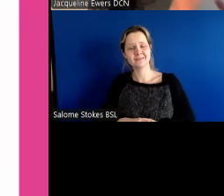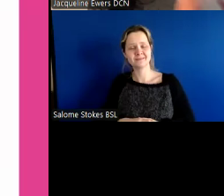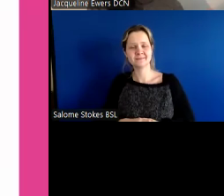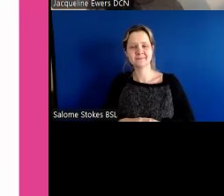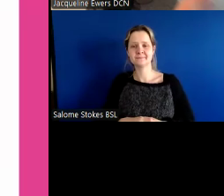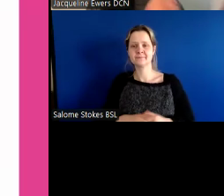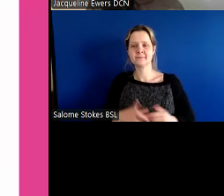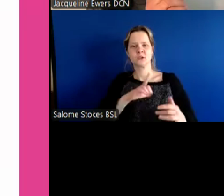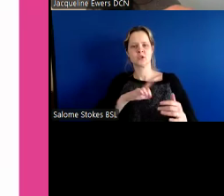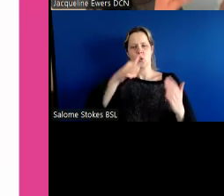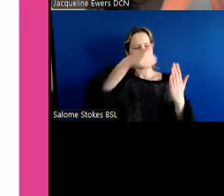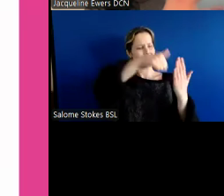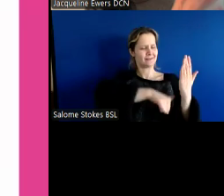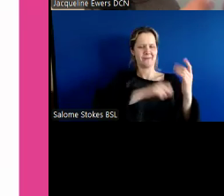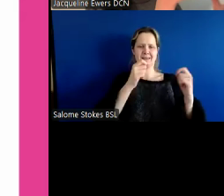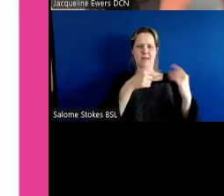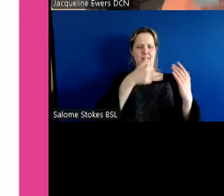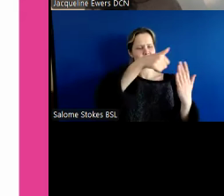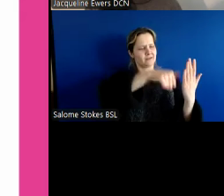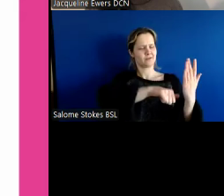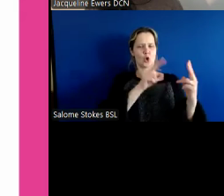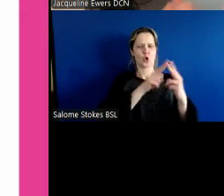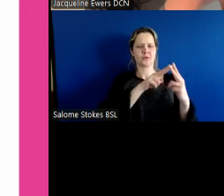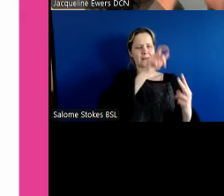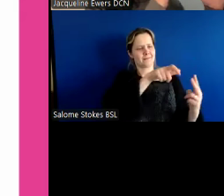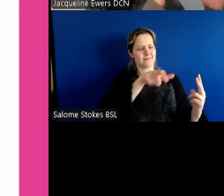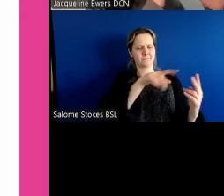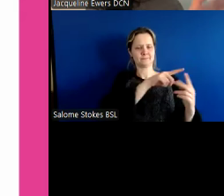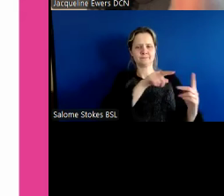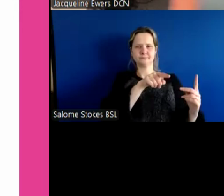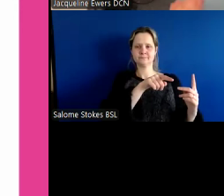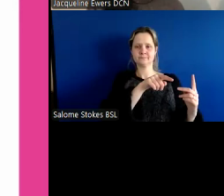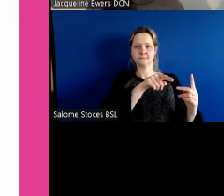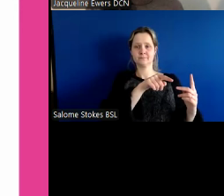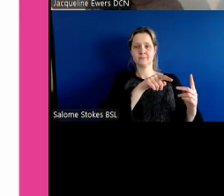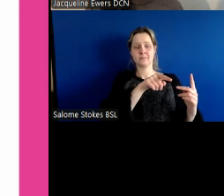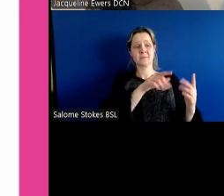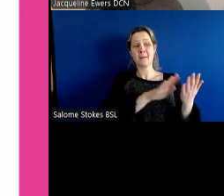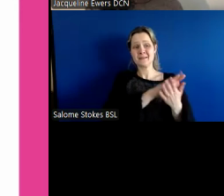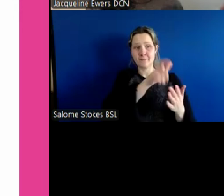on your contact list, in the best possible world, are people who actually want to hear from you.